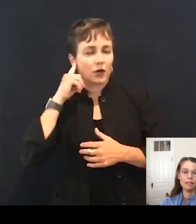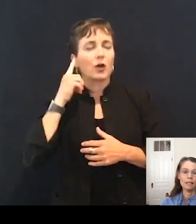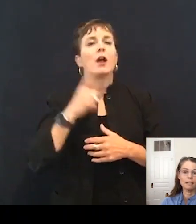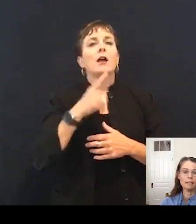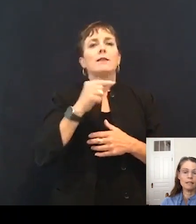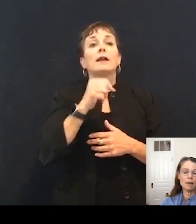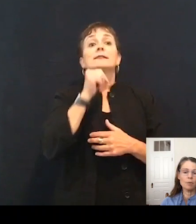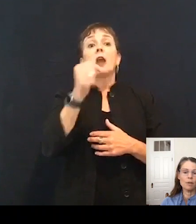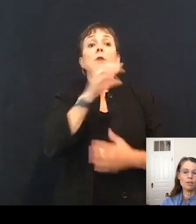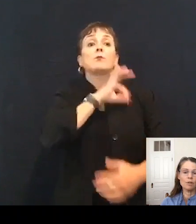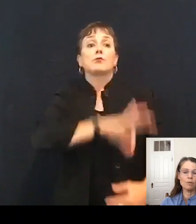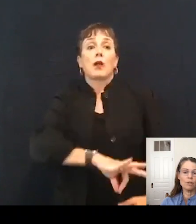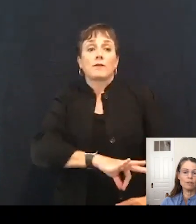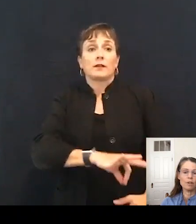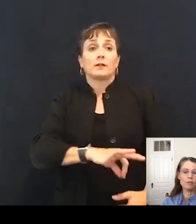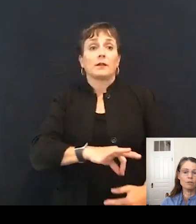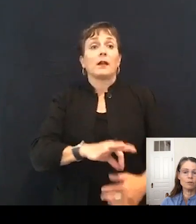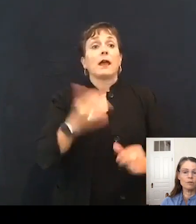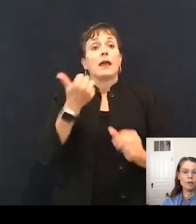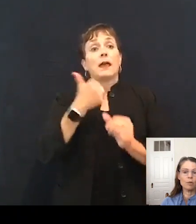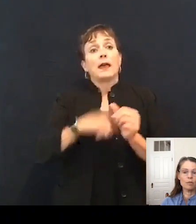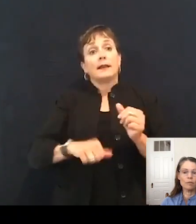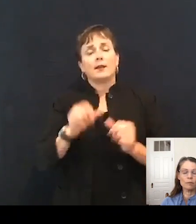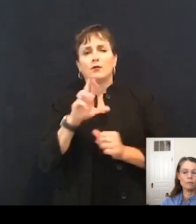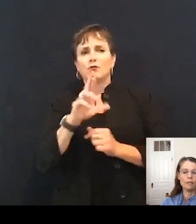In collaboration with Drs Uwe Wolfrum,